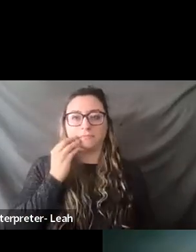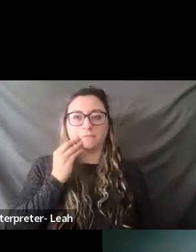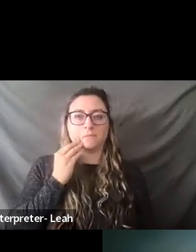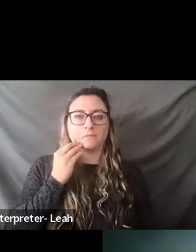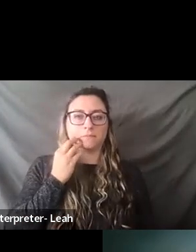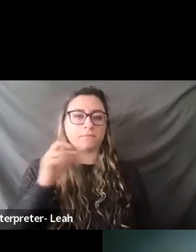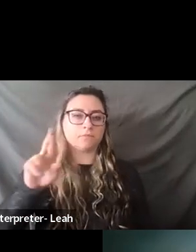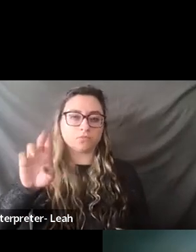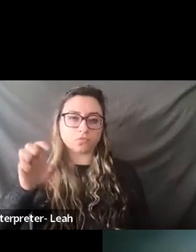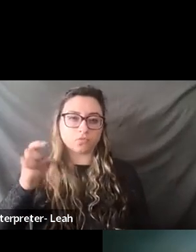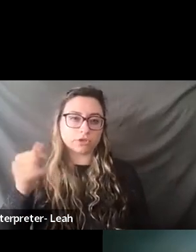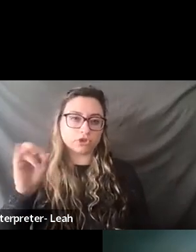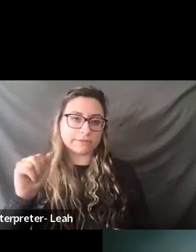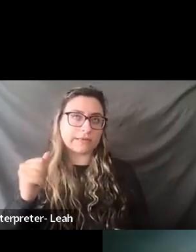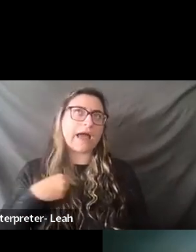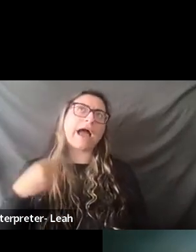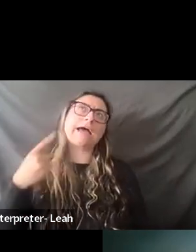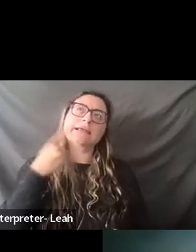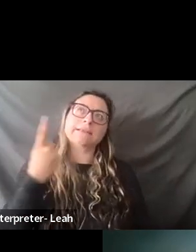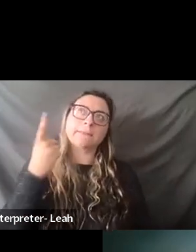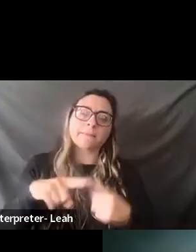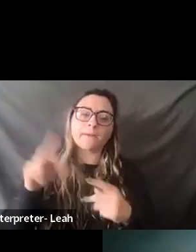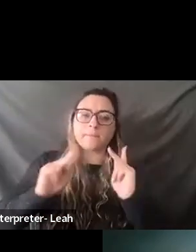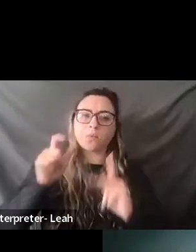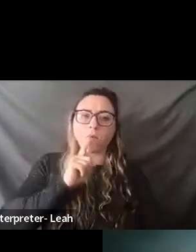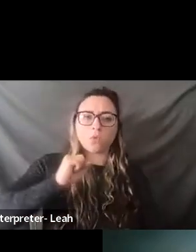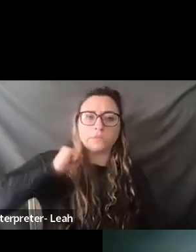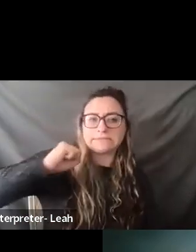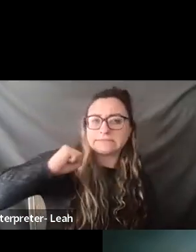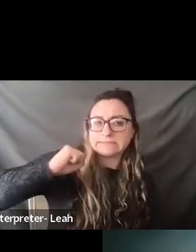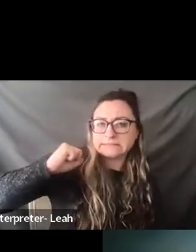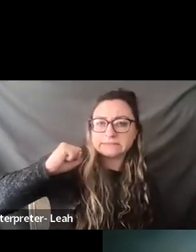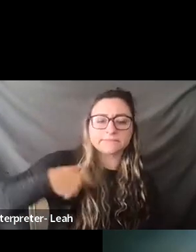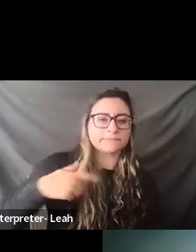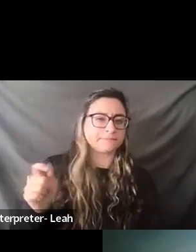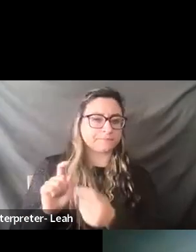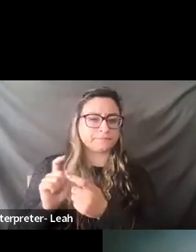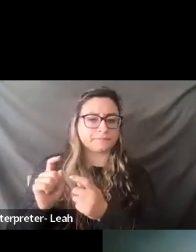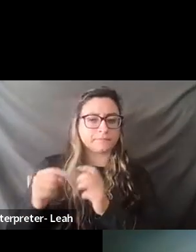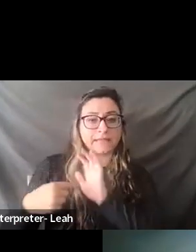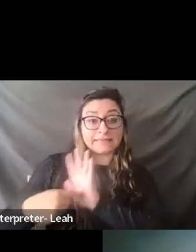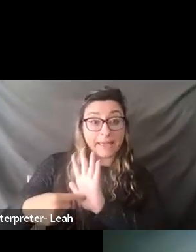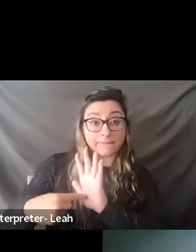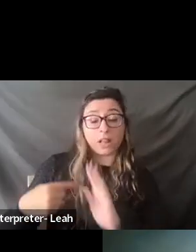So, you know, how do we address disaster health equity -- well, the one-line answer to the big question is we build those relationships when there is no disaster. Absolutely.